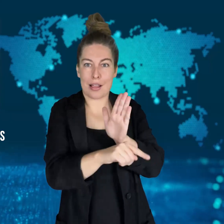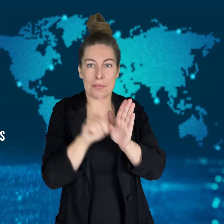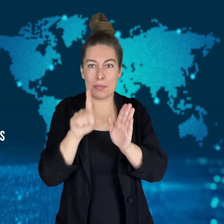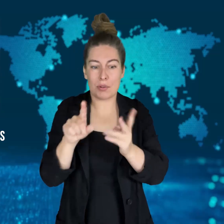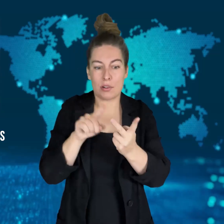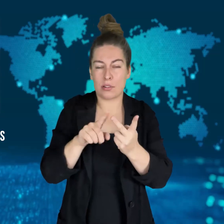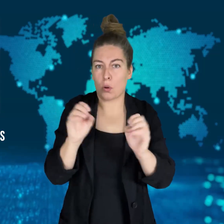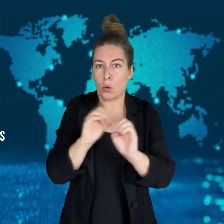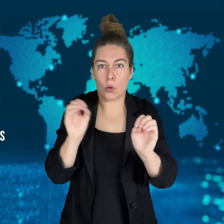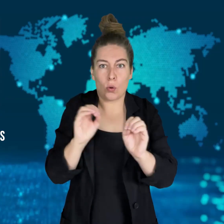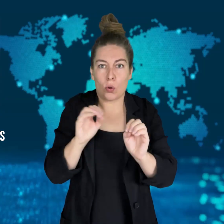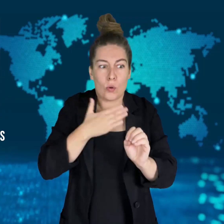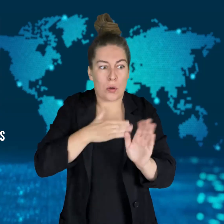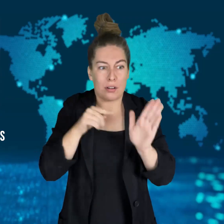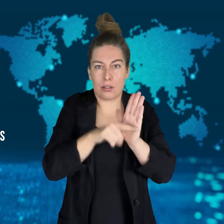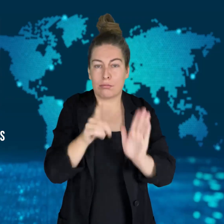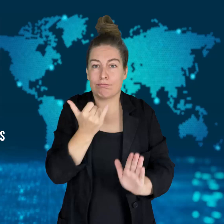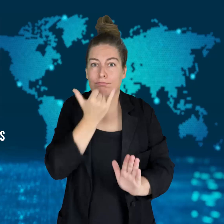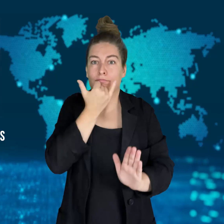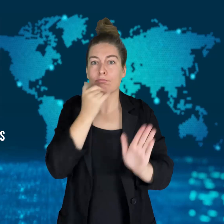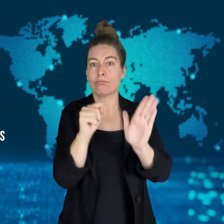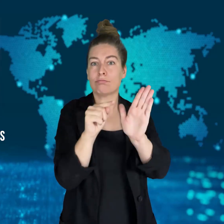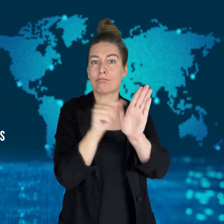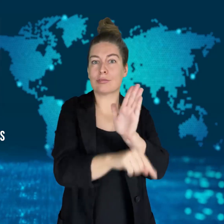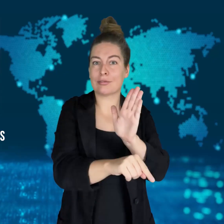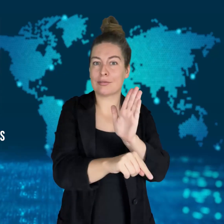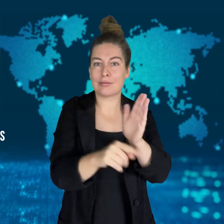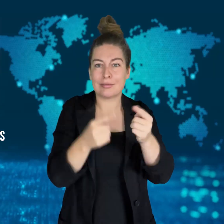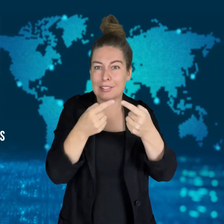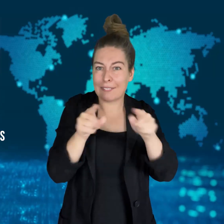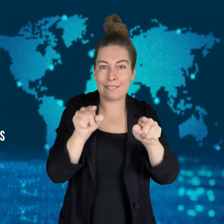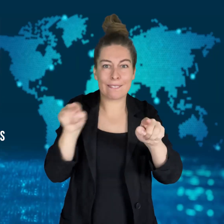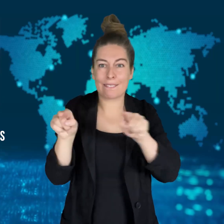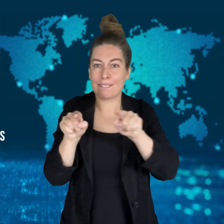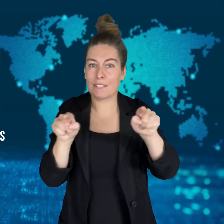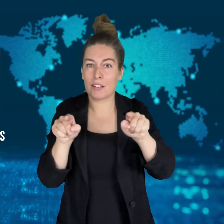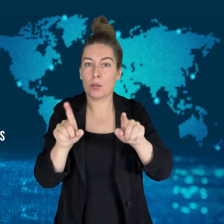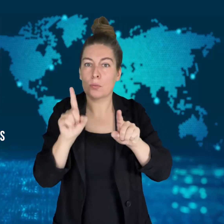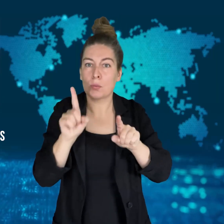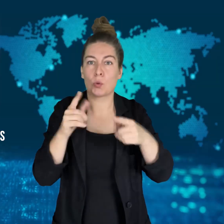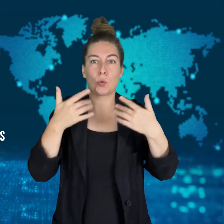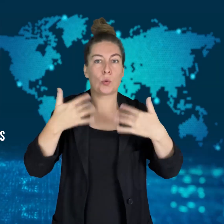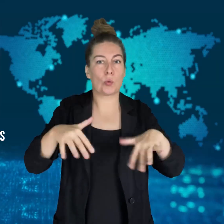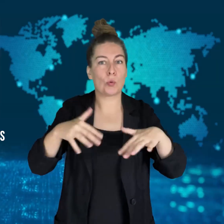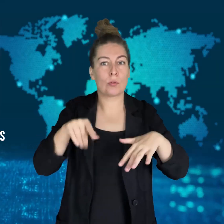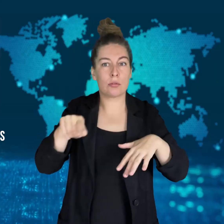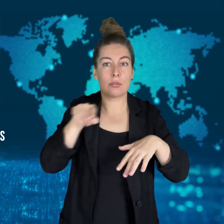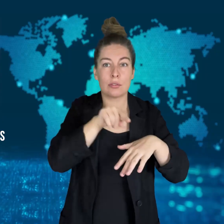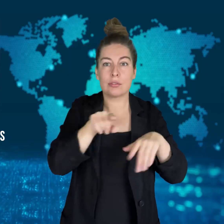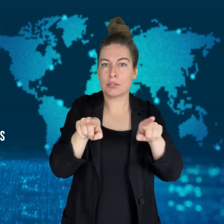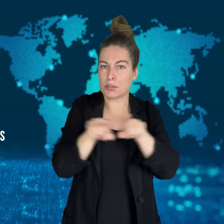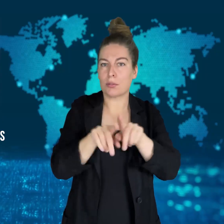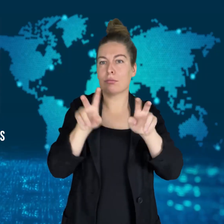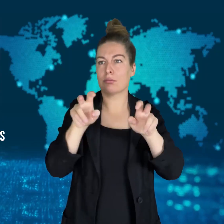Manslaughter charges are sometimes brought against someone